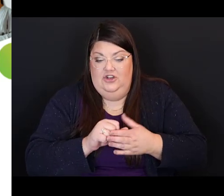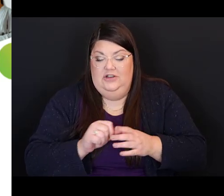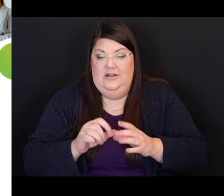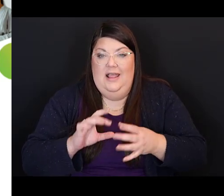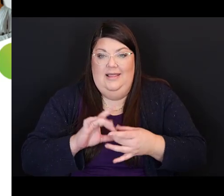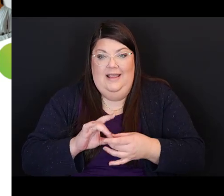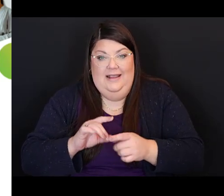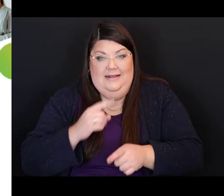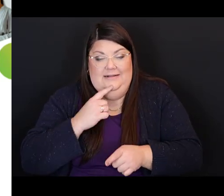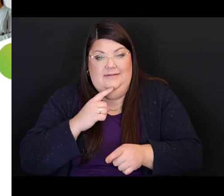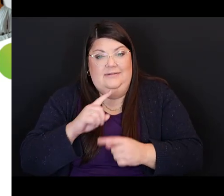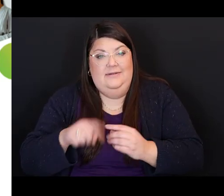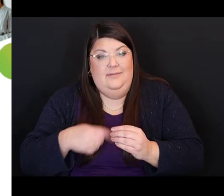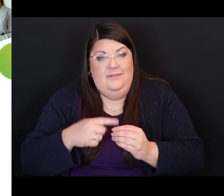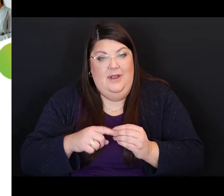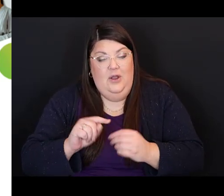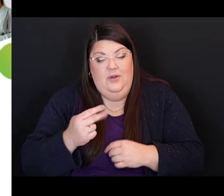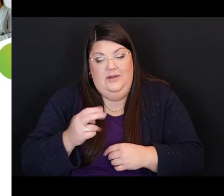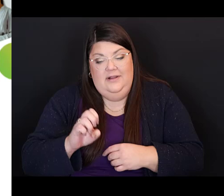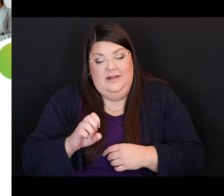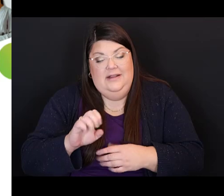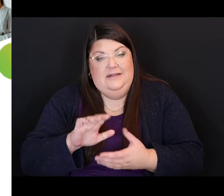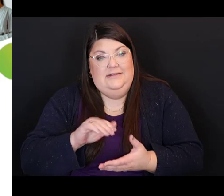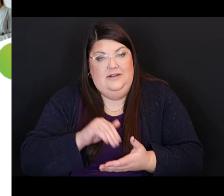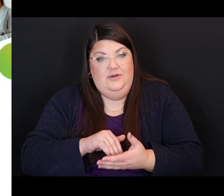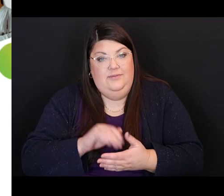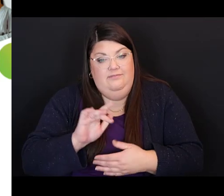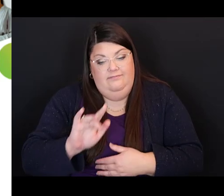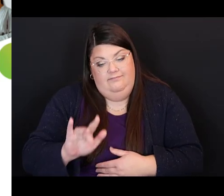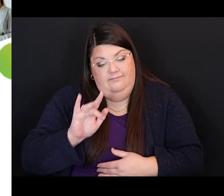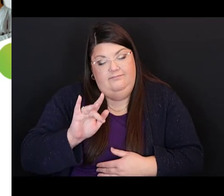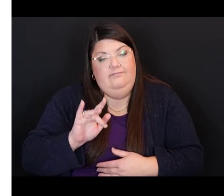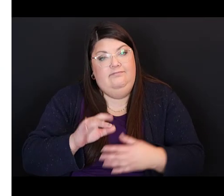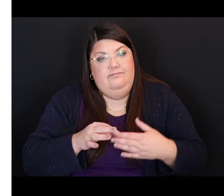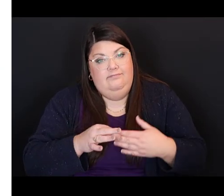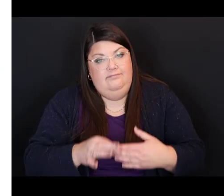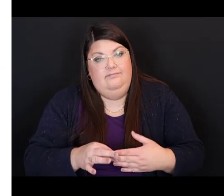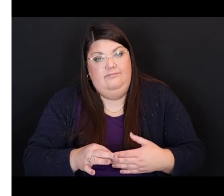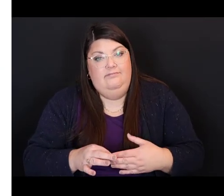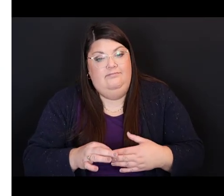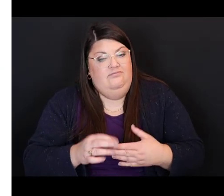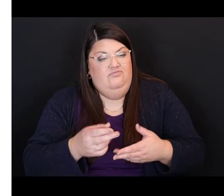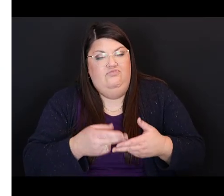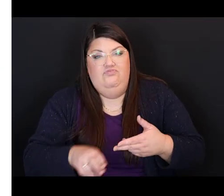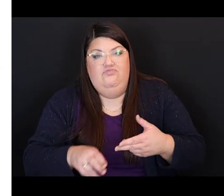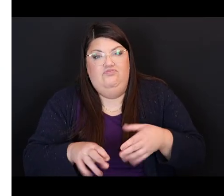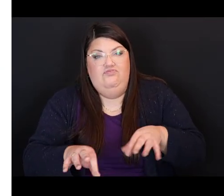says, “About the Center”. If you click on that link it will tell you very briefly a little bit